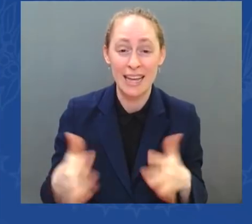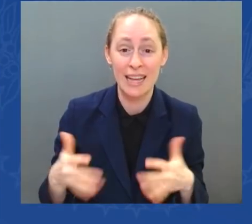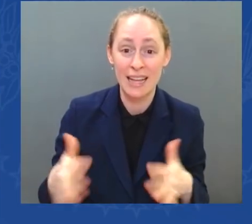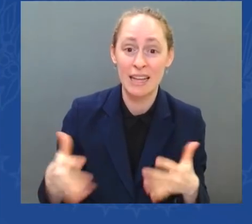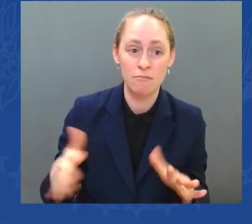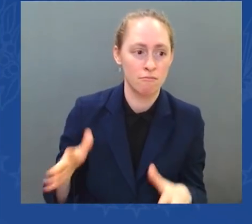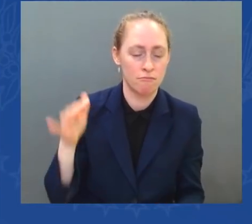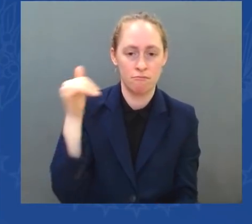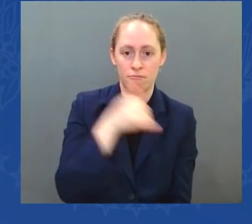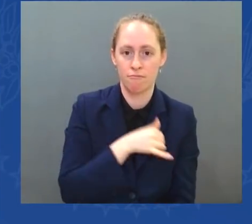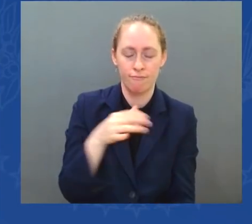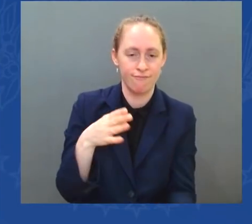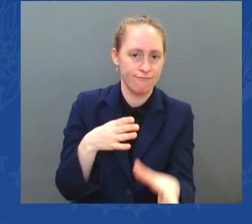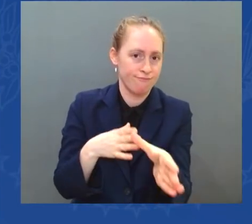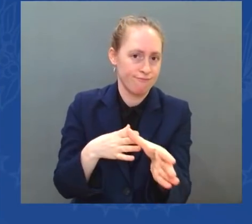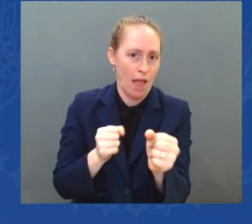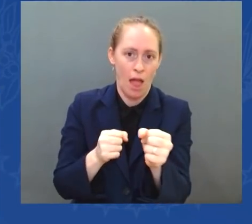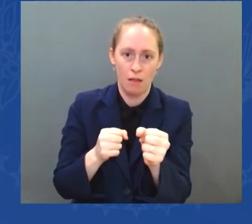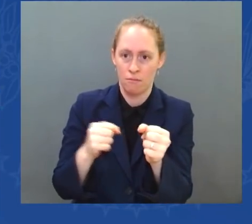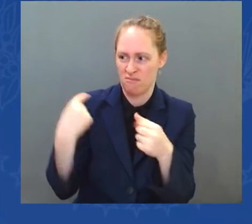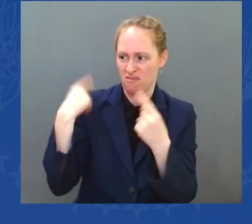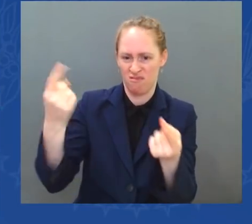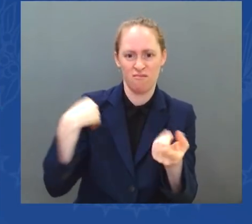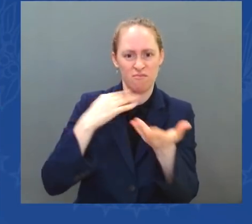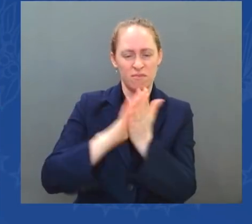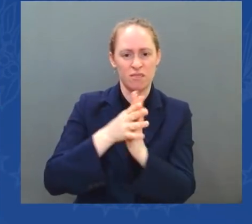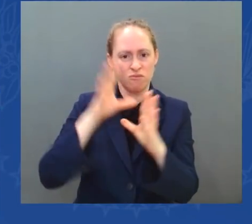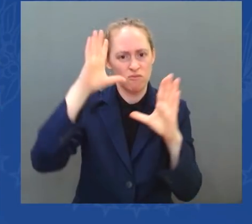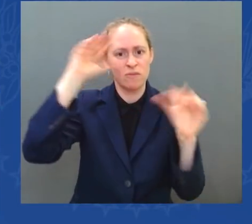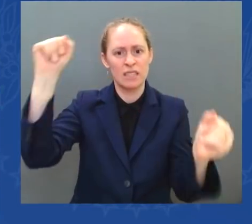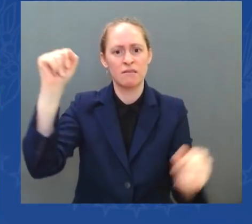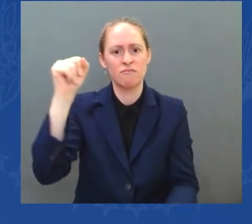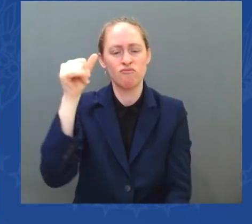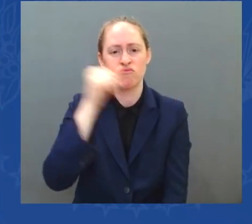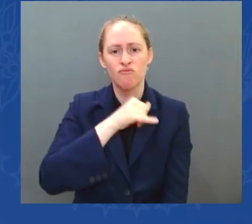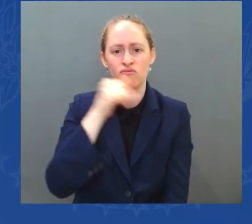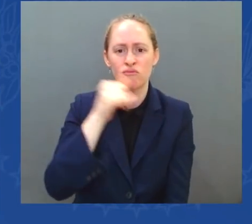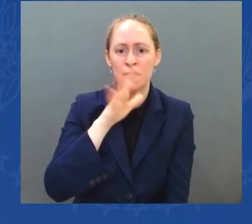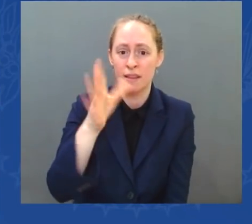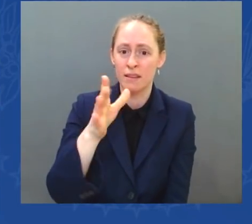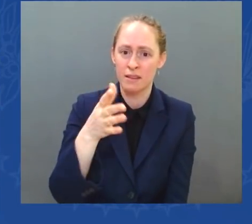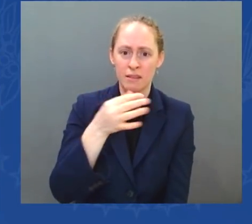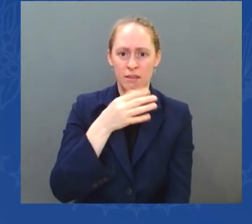than any president ever created in American history. Unemployment at 6 points --